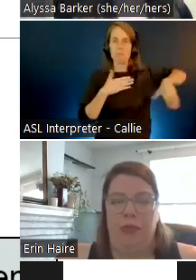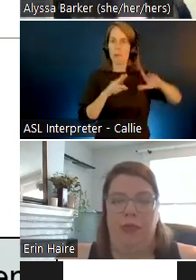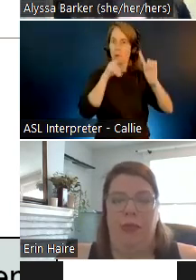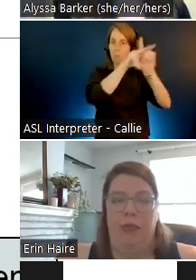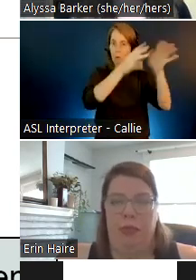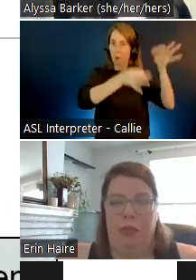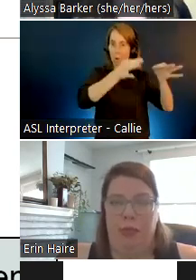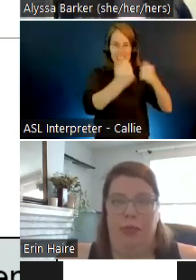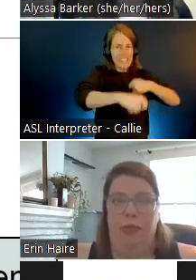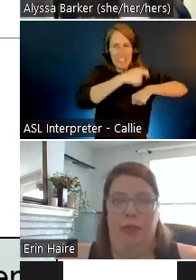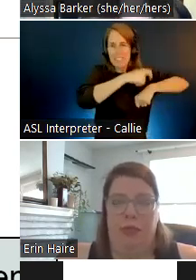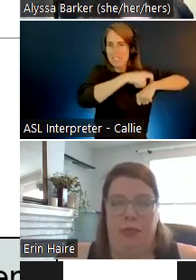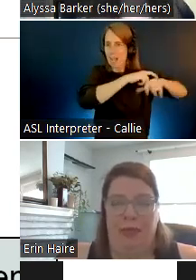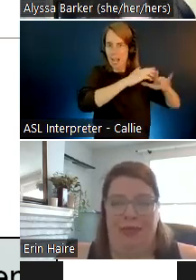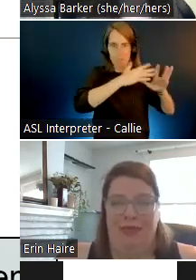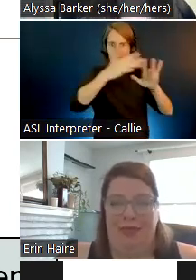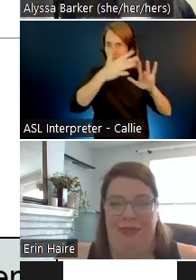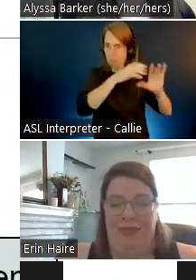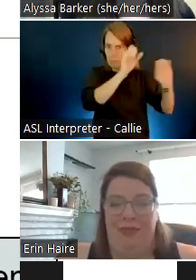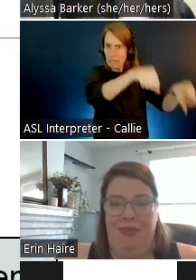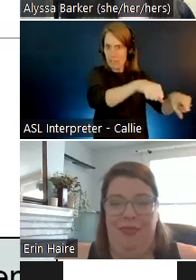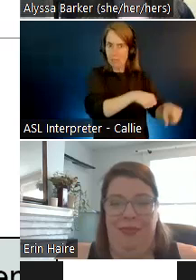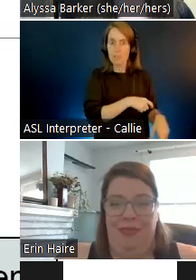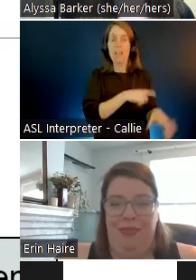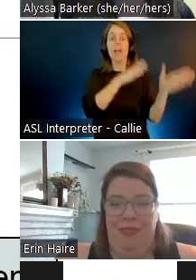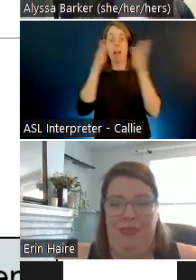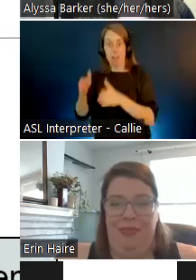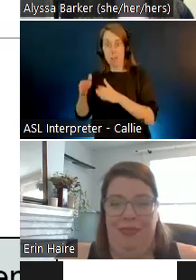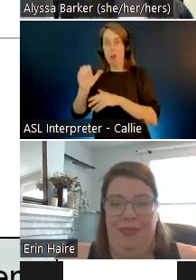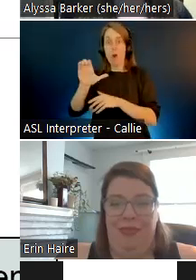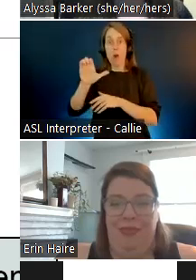and that's in red because that means we found discrimination and uh we are going to take it to